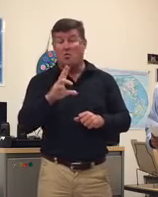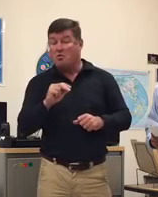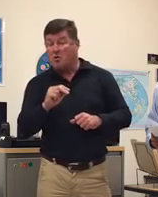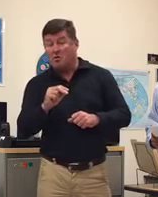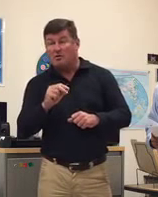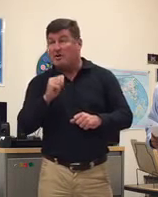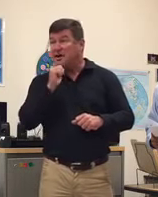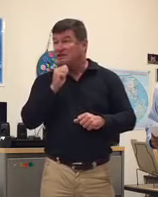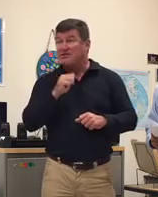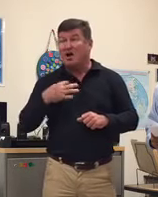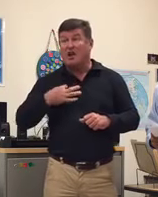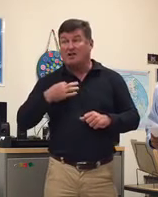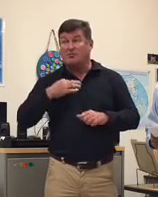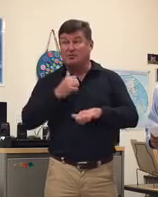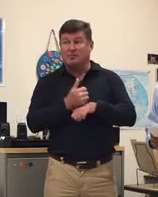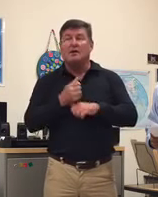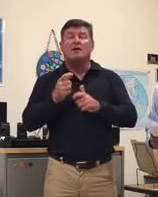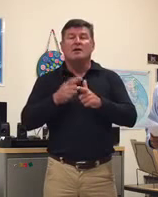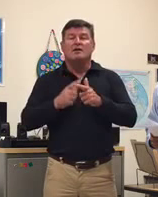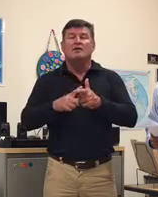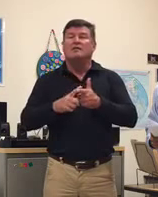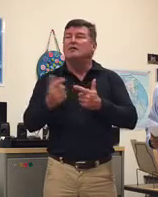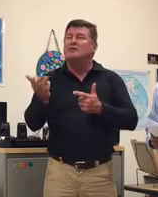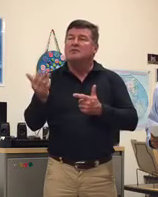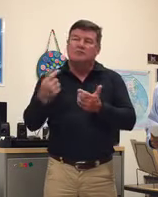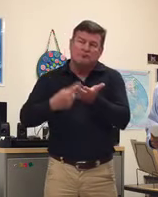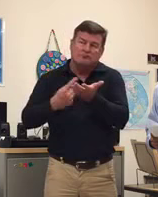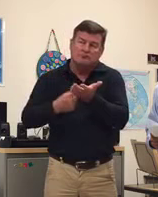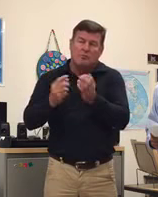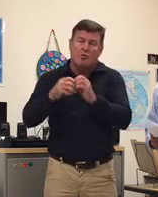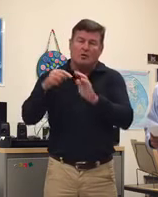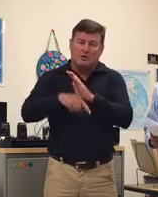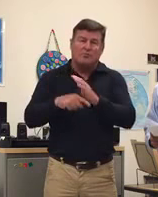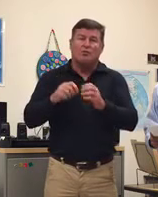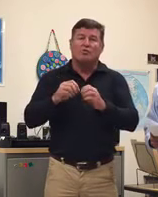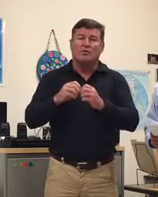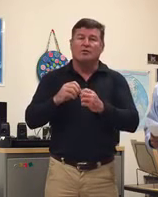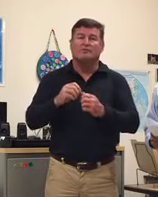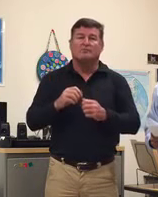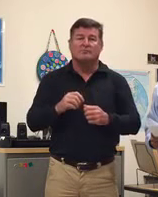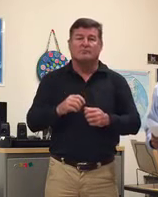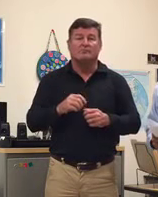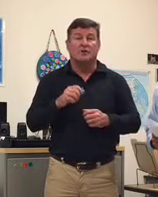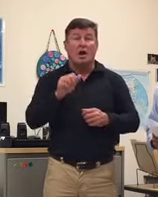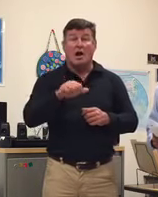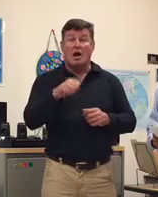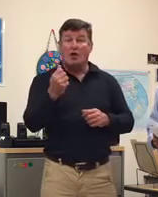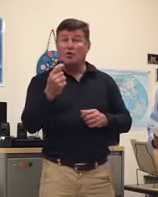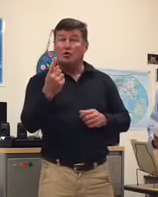tell you no, it's not eligible setting and you can review that information further at that time.